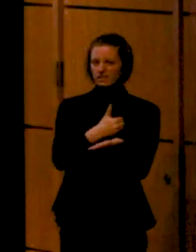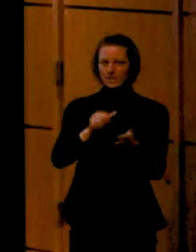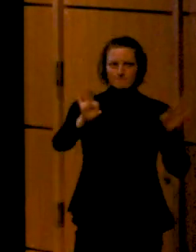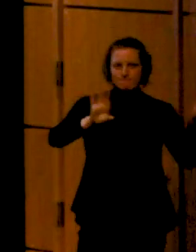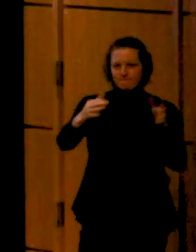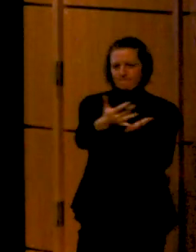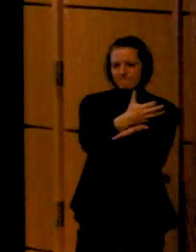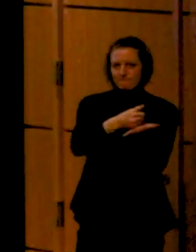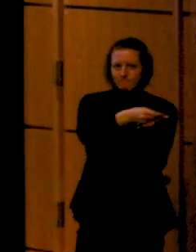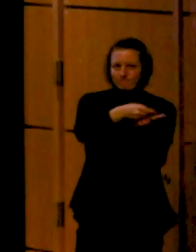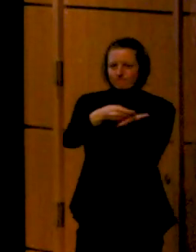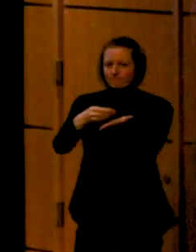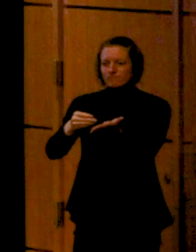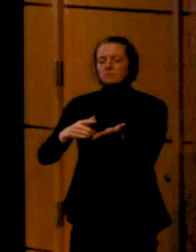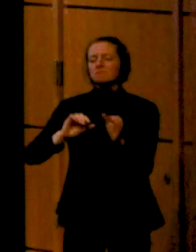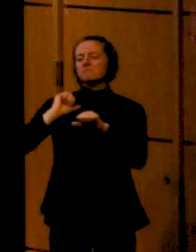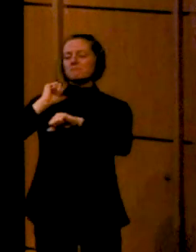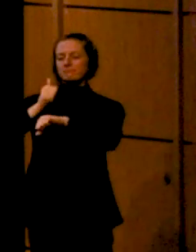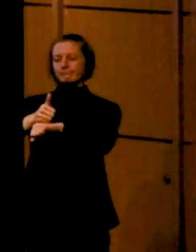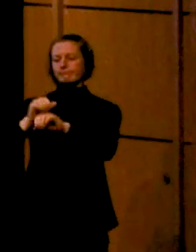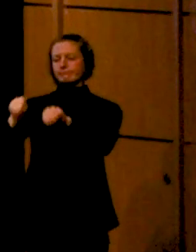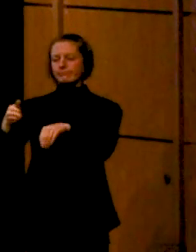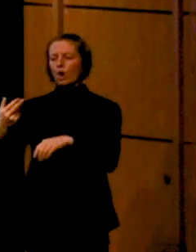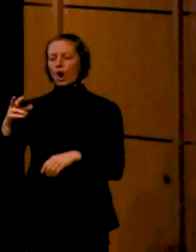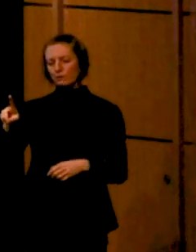an immensely generous man lending during his time.